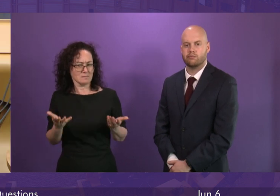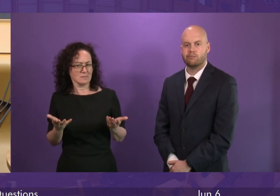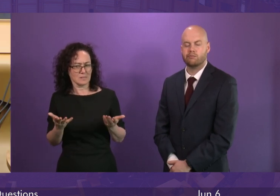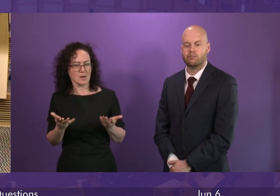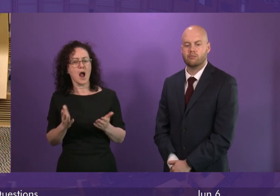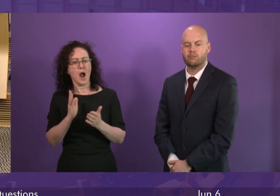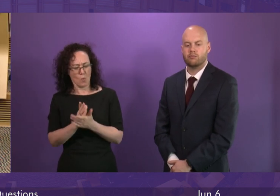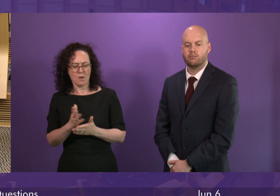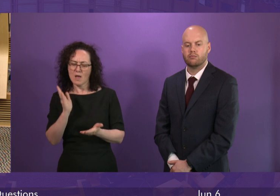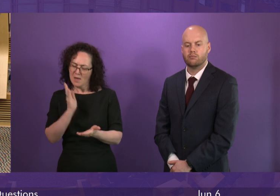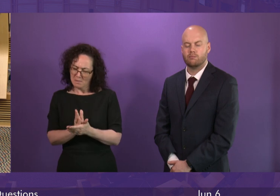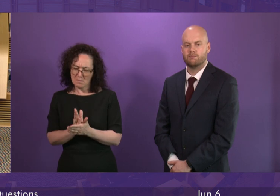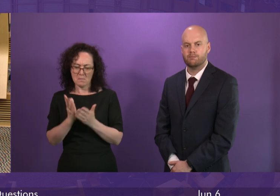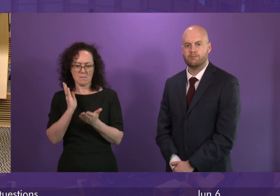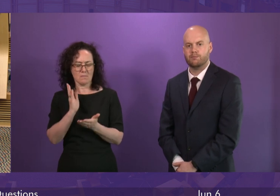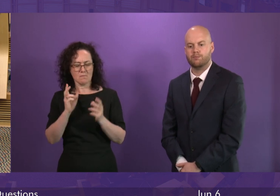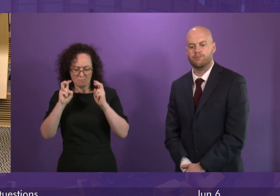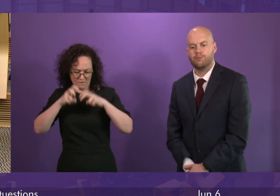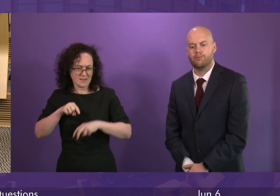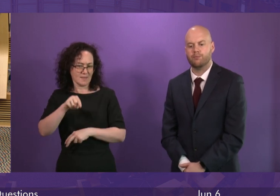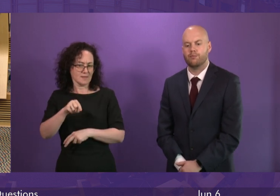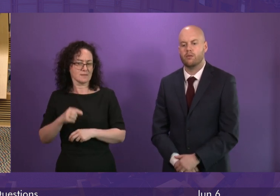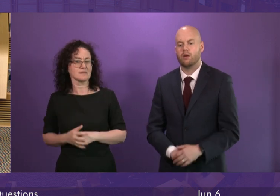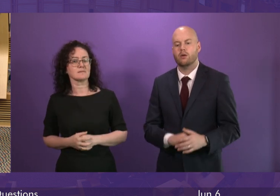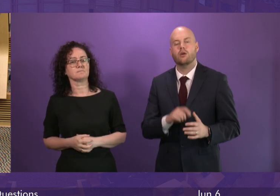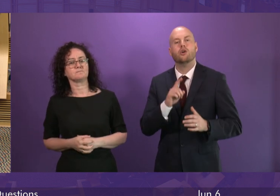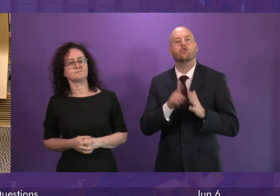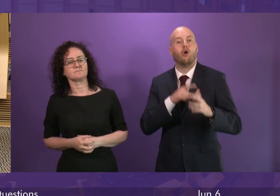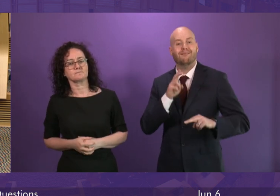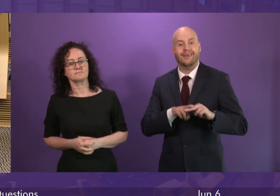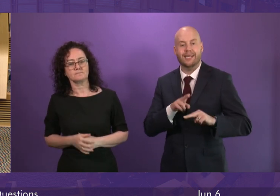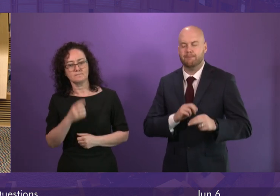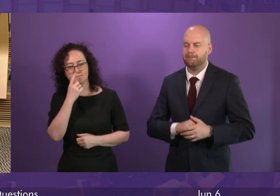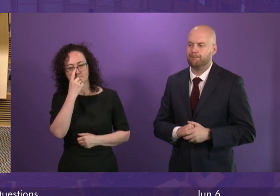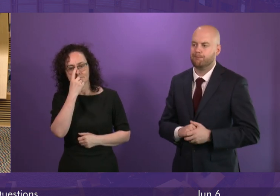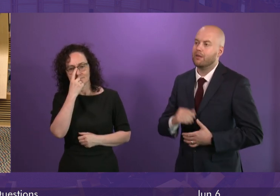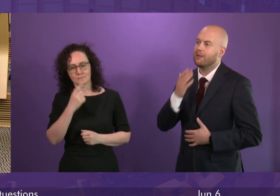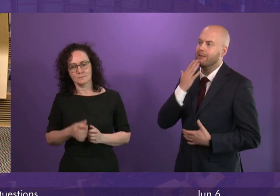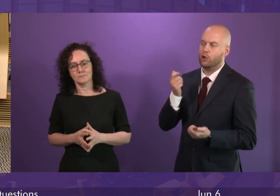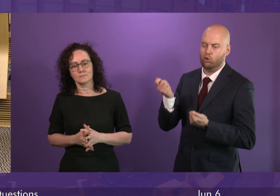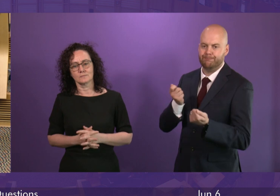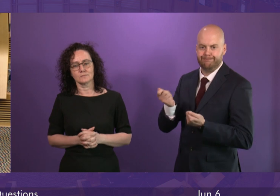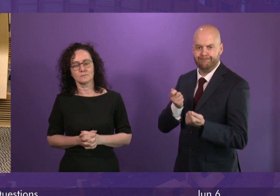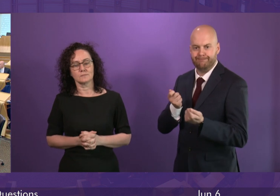carefully. The Buteman (Closure) John Finnie (Highlands and Islands) (Green): The Deputy First Minister will have heard the sad news that publication